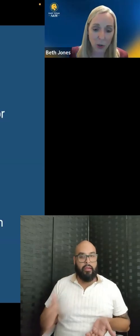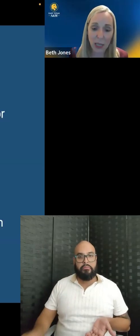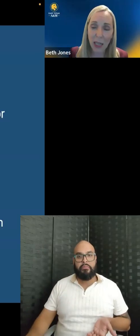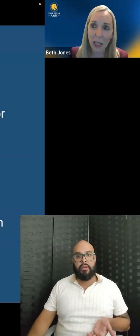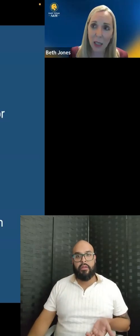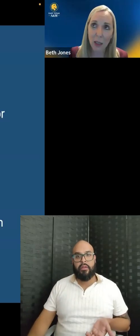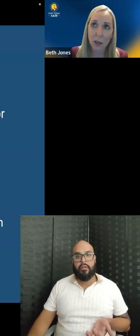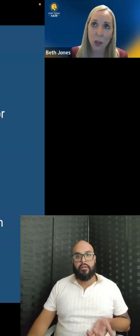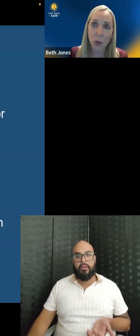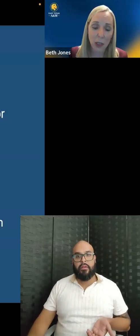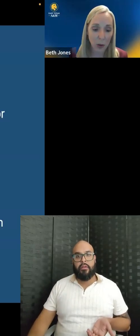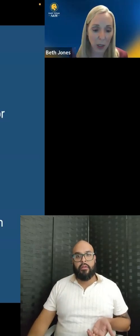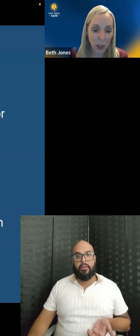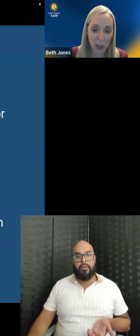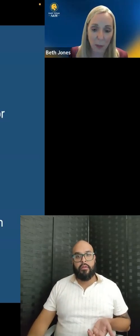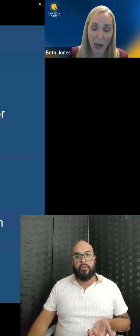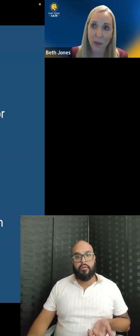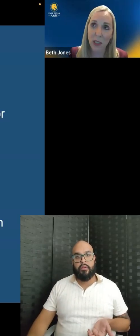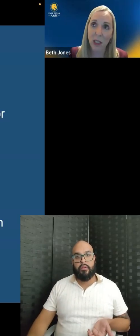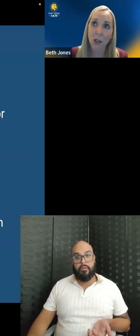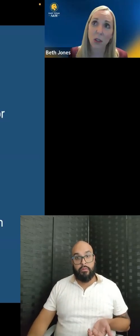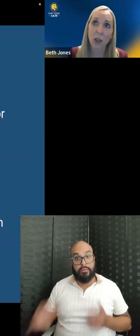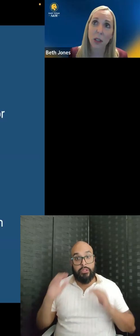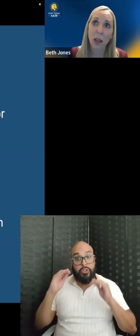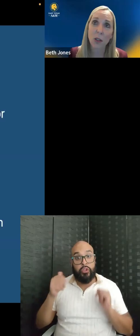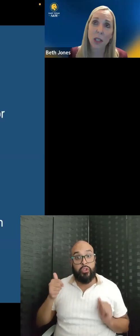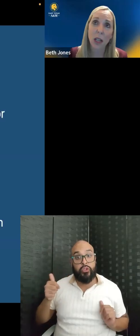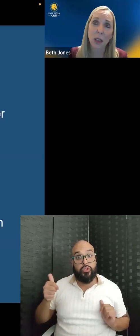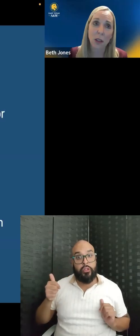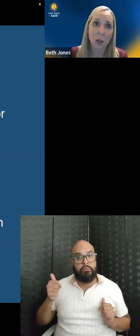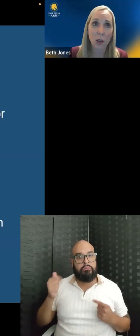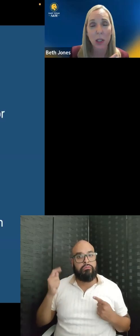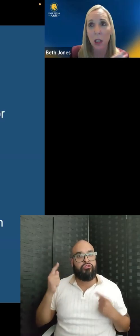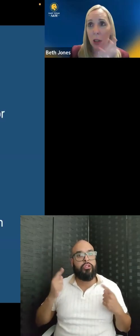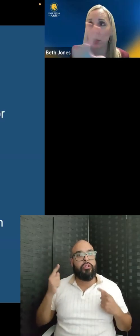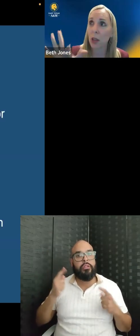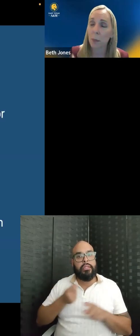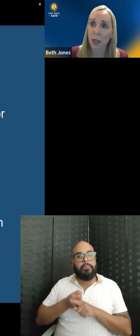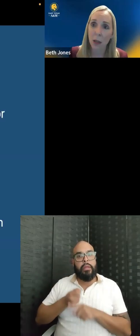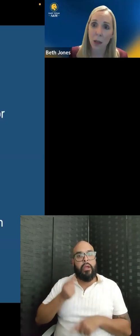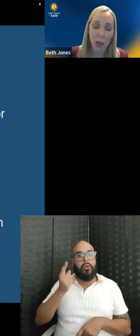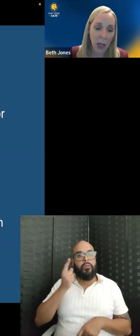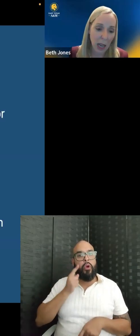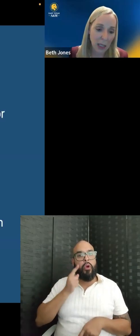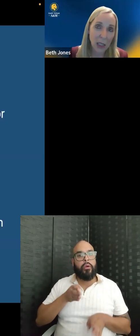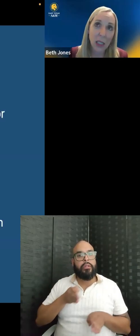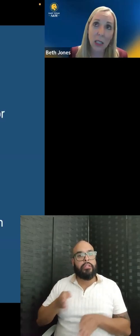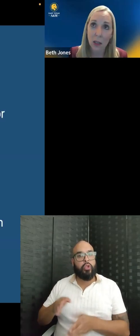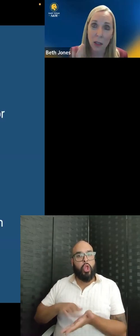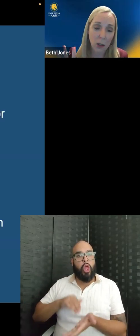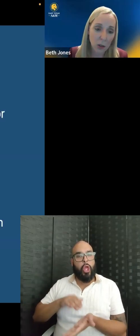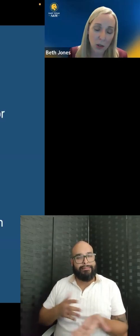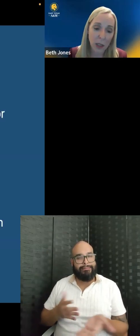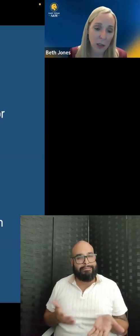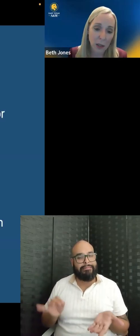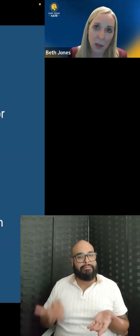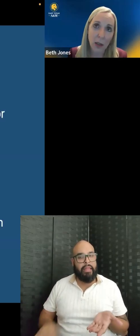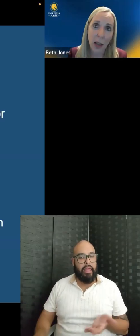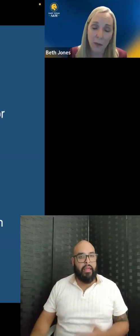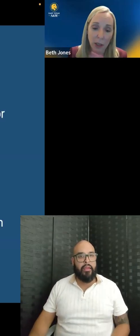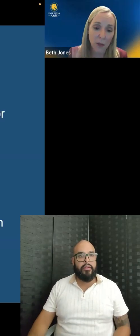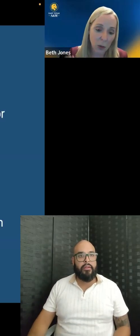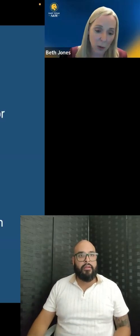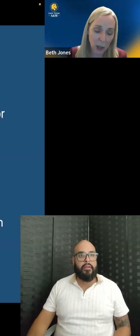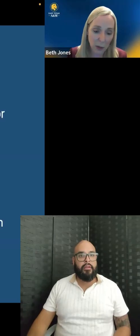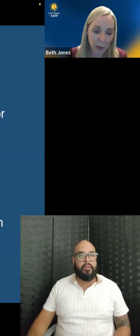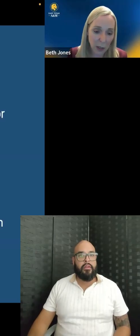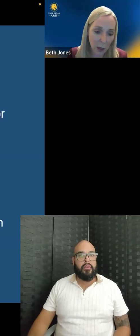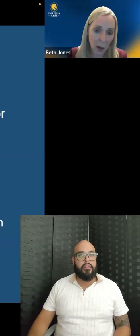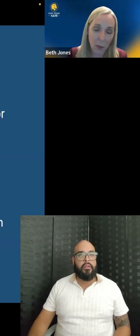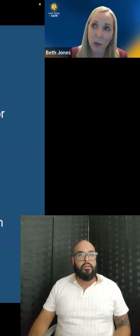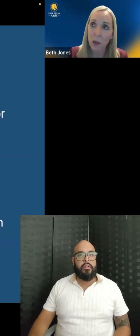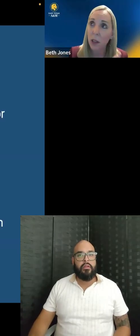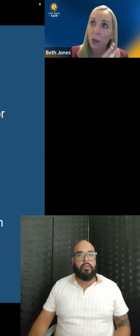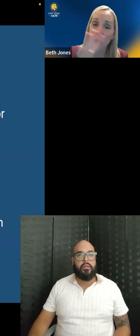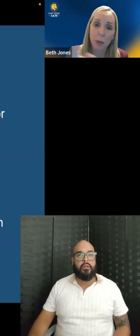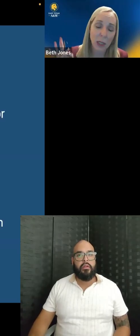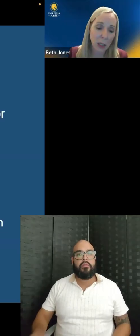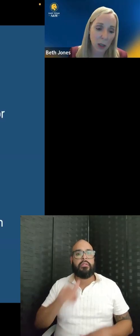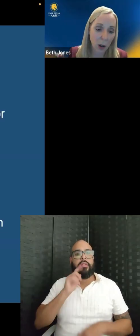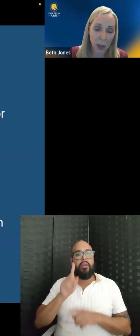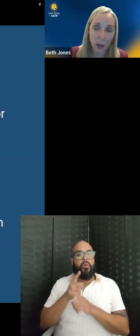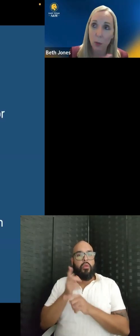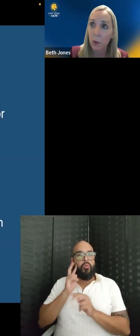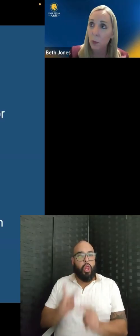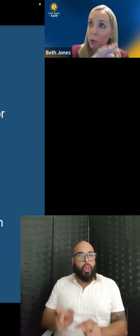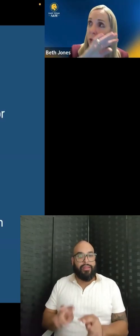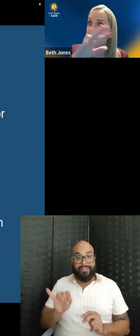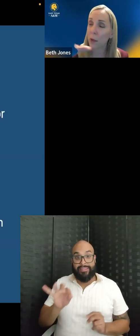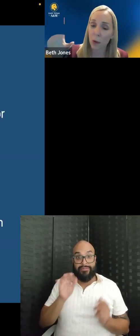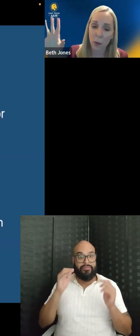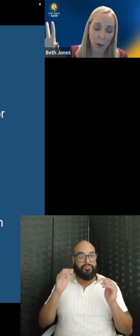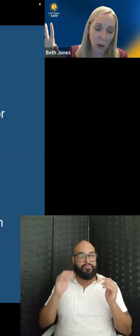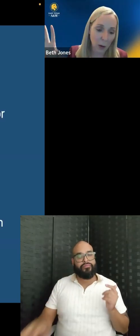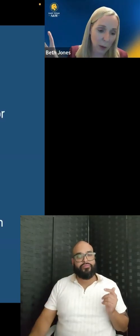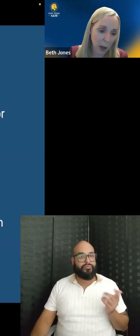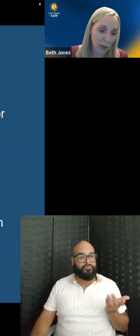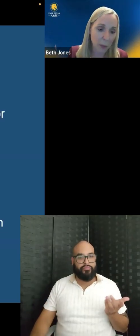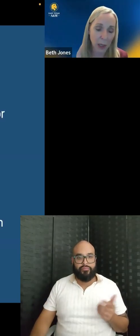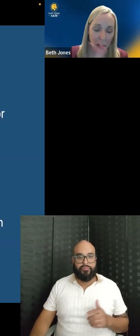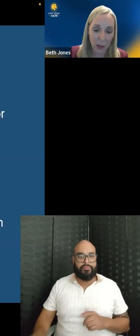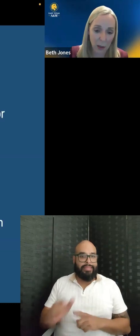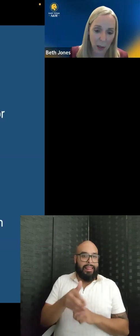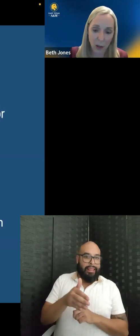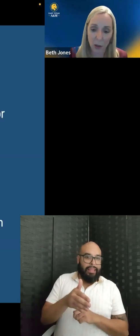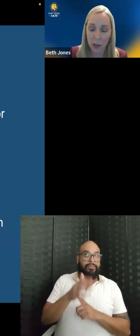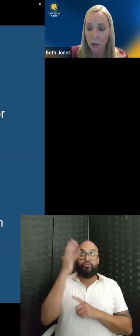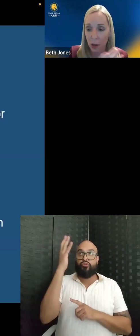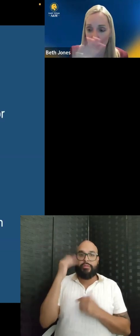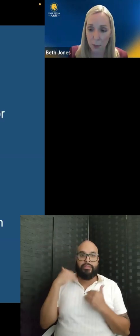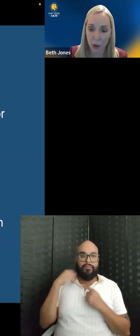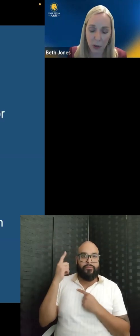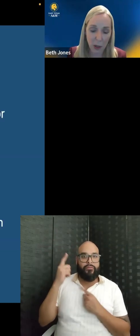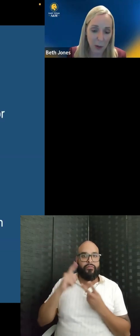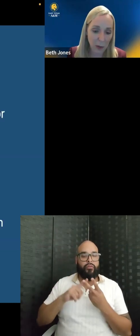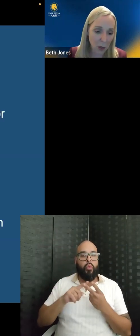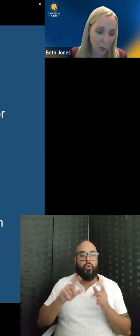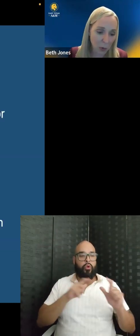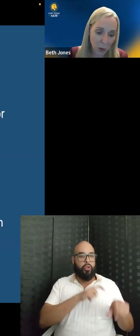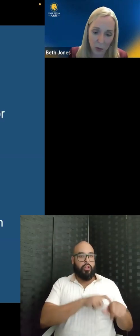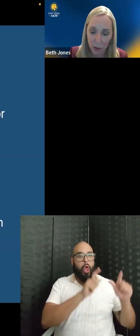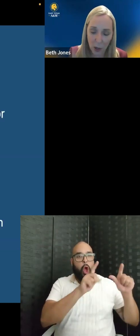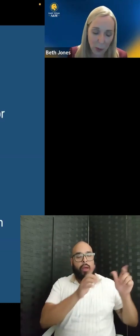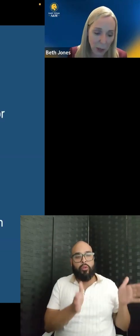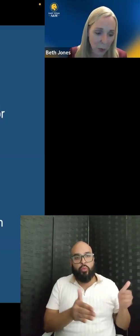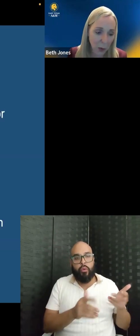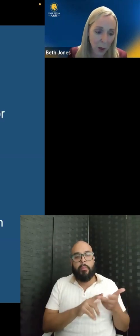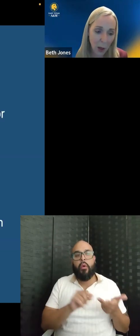Teachers taking into consideration the impact of incidental learning, the understanding that they're not just going to look up and see that trees have individual leaves, or they're not going to look up and see the clock in the room or the alphabet that the kindergarten teacher has posted above the chalkboard or the dry race board.